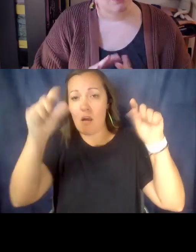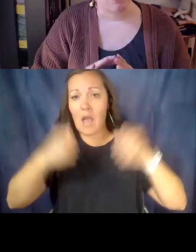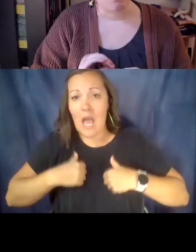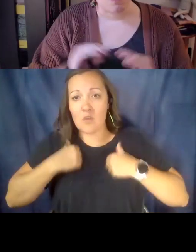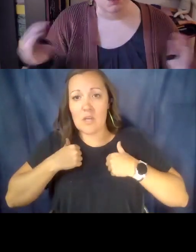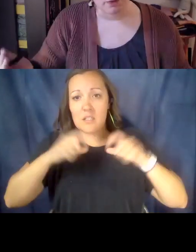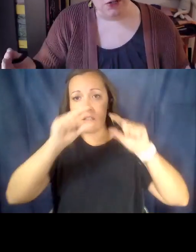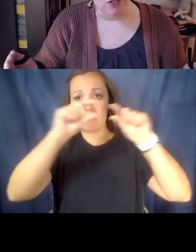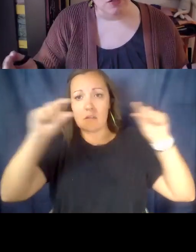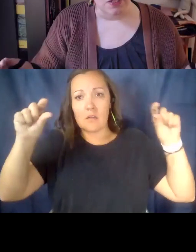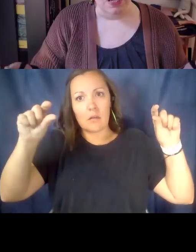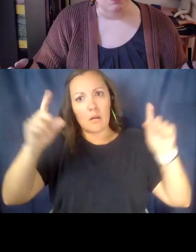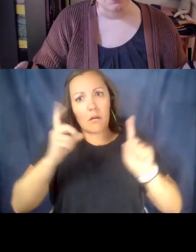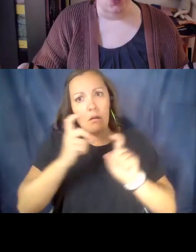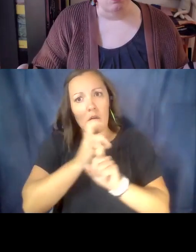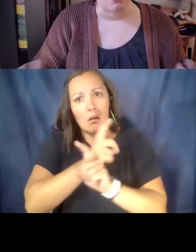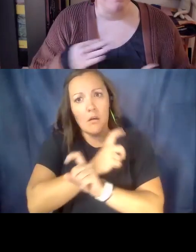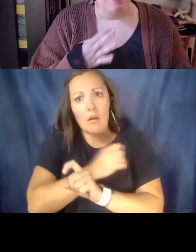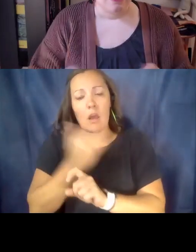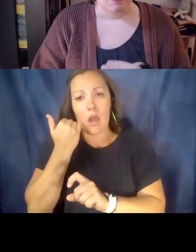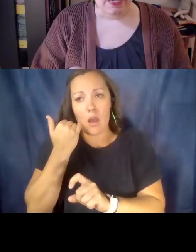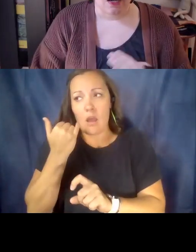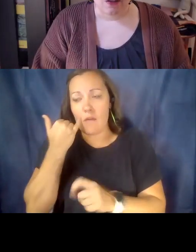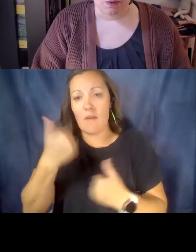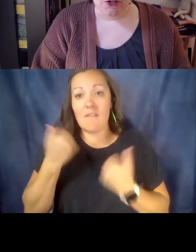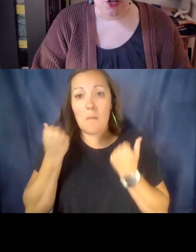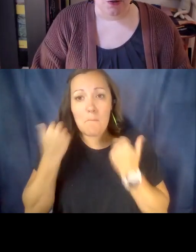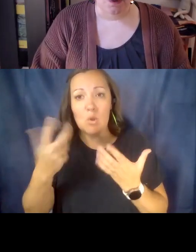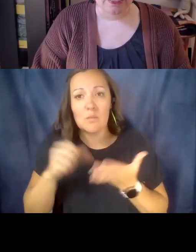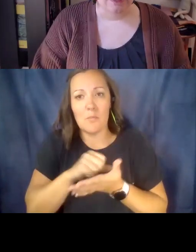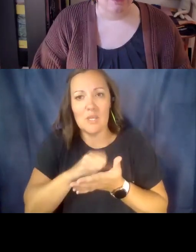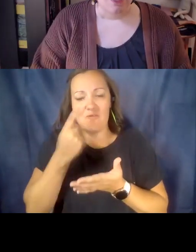if you have multiple pages for the same website open depending on how those titles are written,